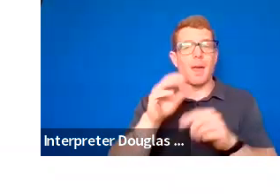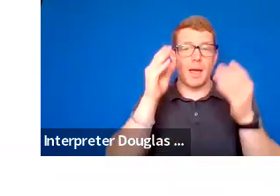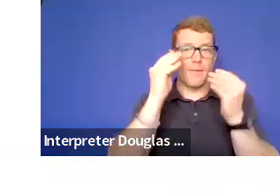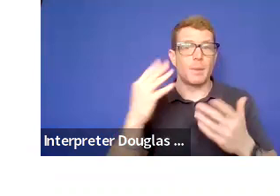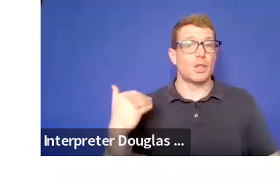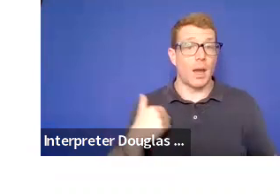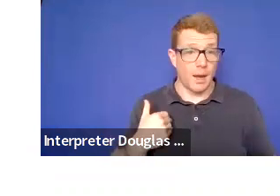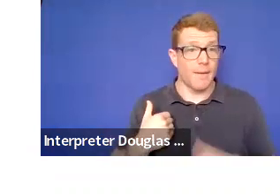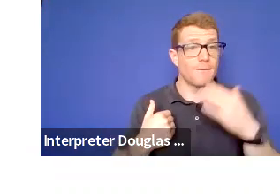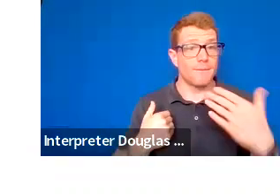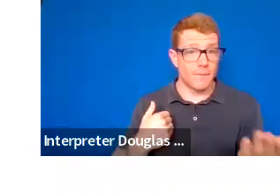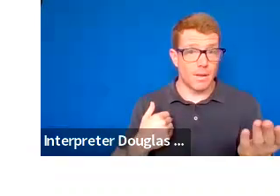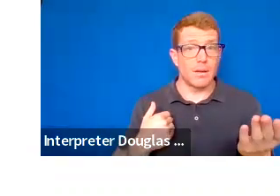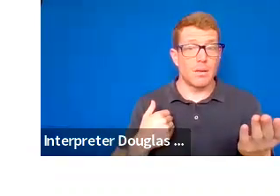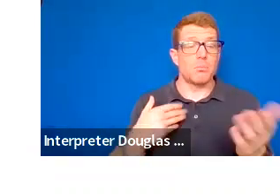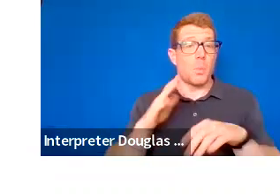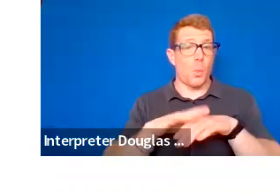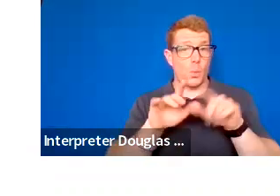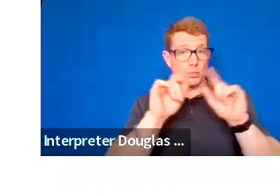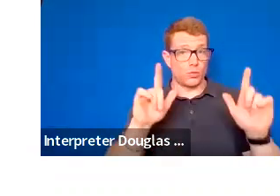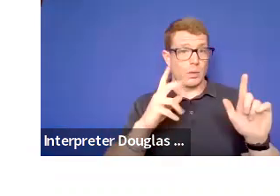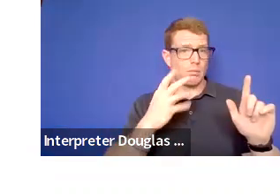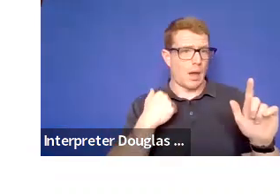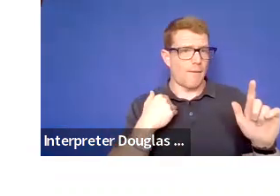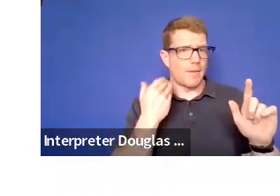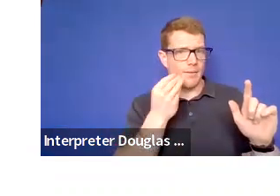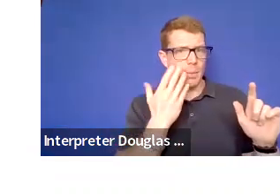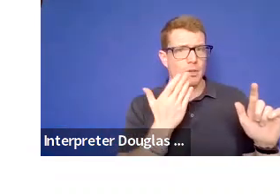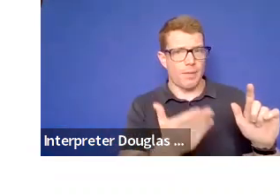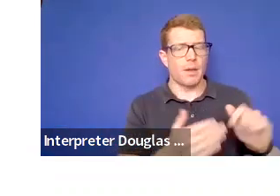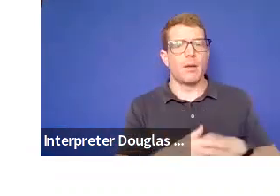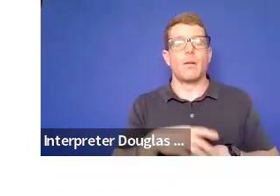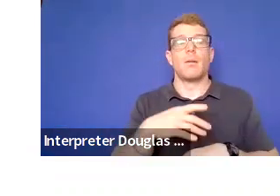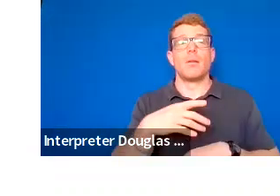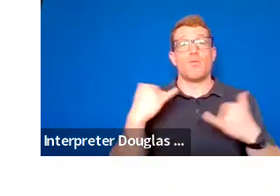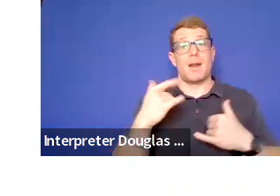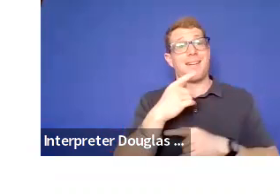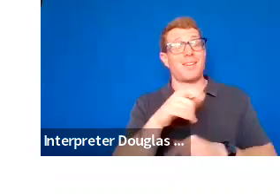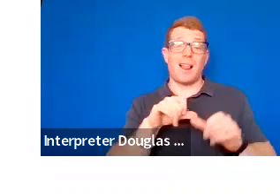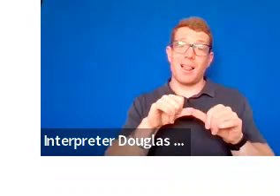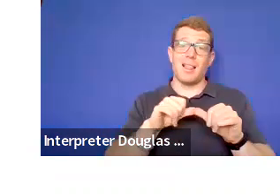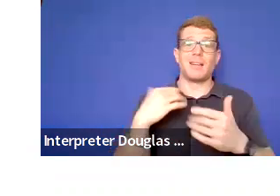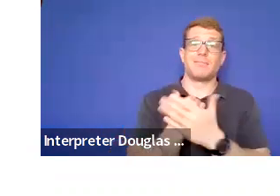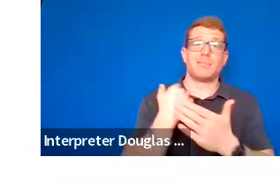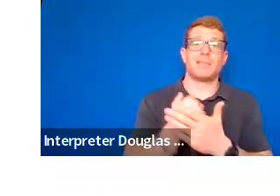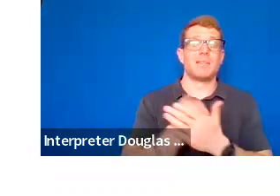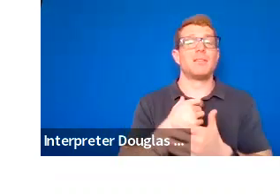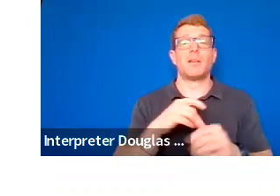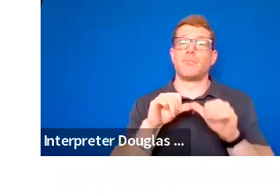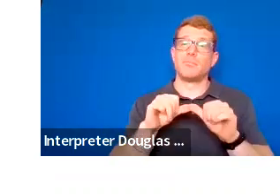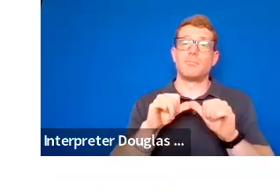Robin is You can receive all going to services as you can take some look for that job.